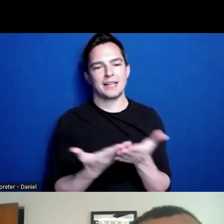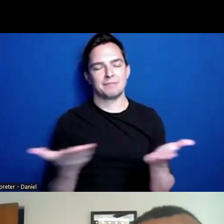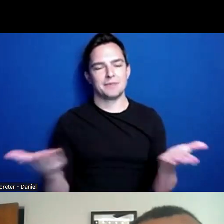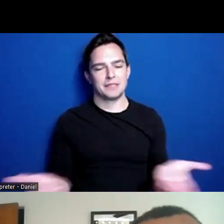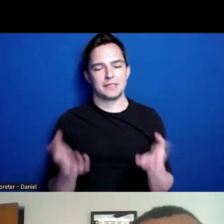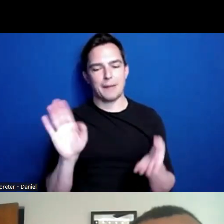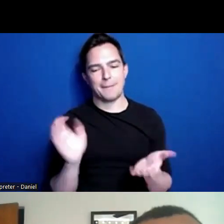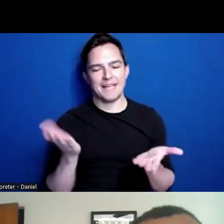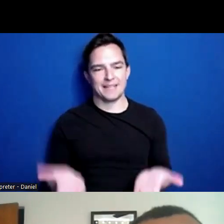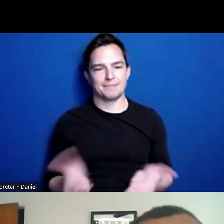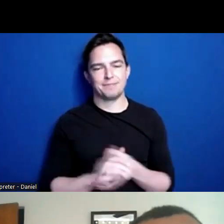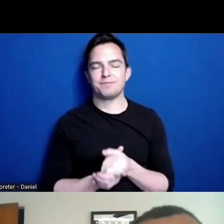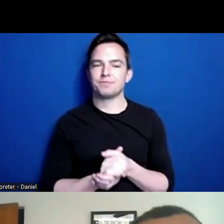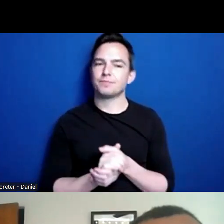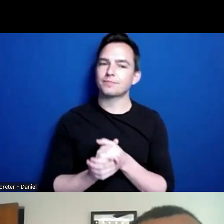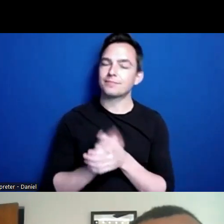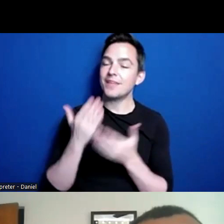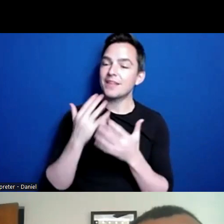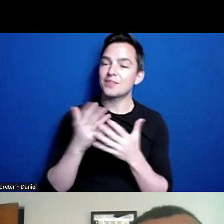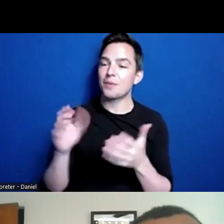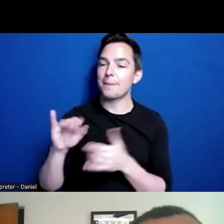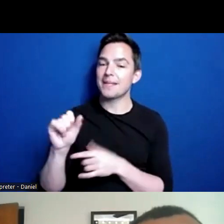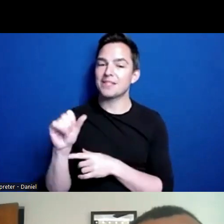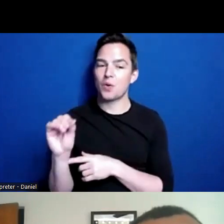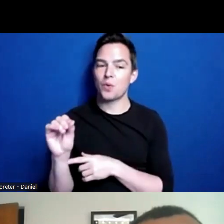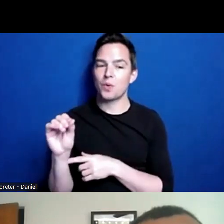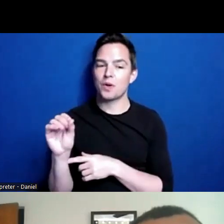(Stephanie Picazo) Thank you so much, Miso. Hannah, could you go next, please?